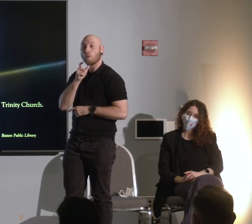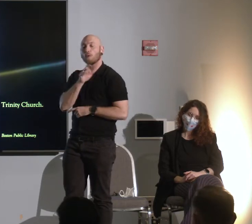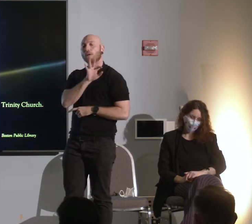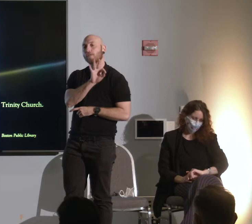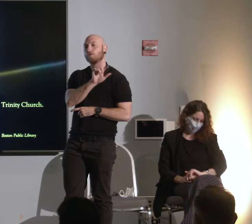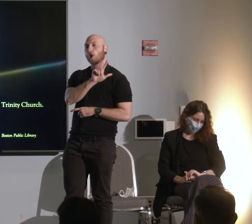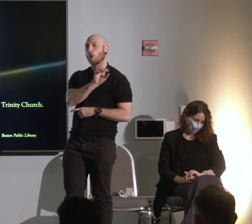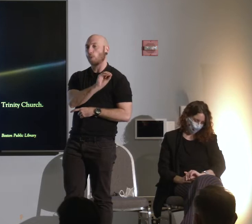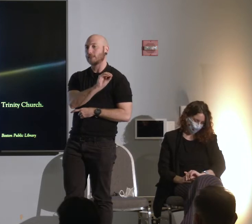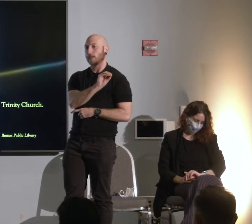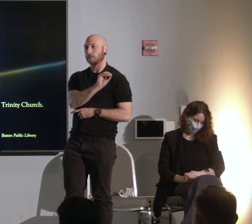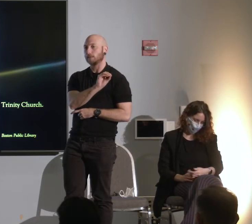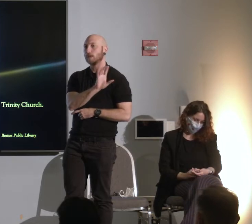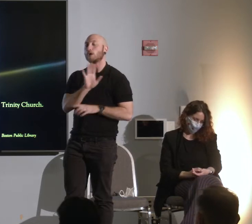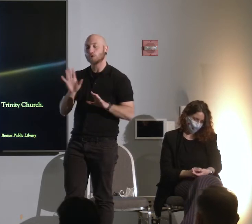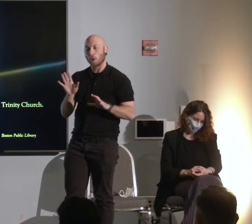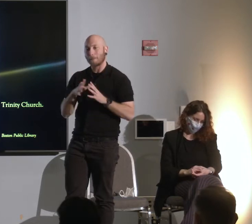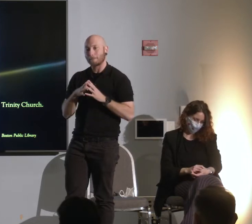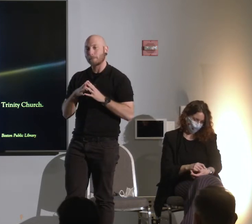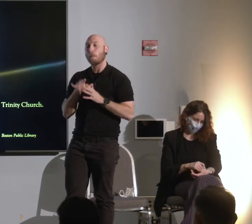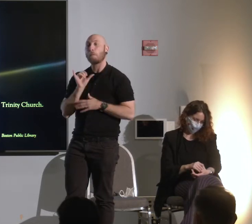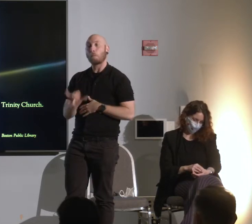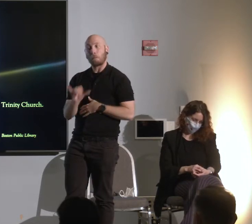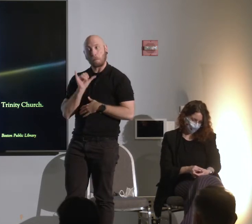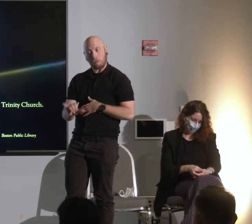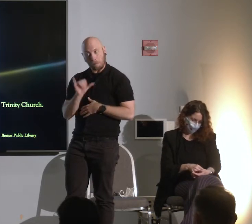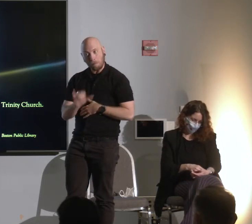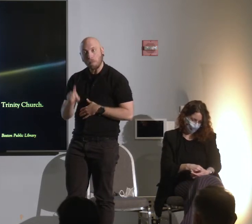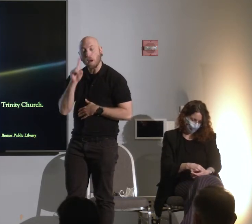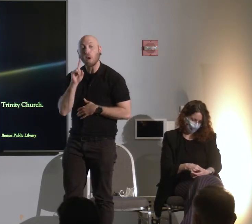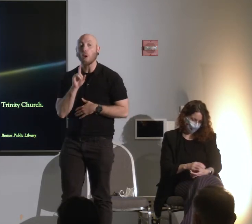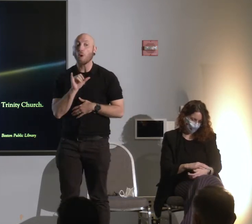So in turn, I discovered that Olmstead had